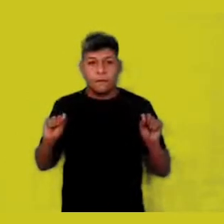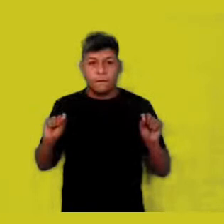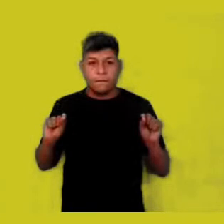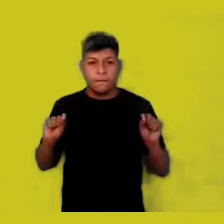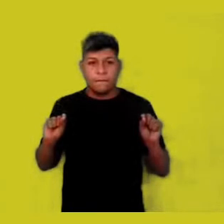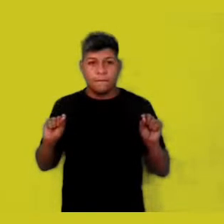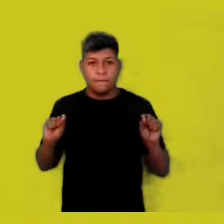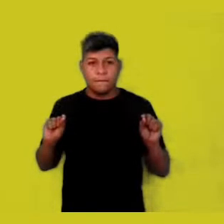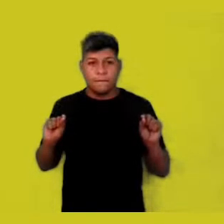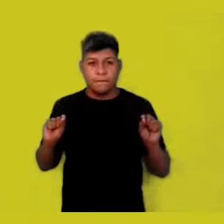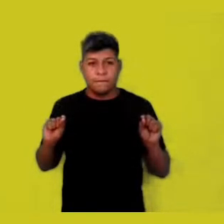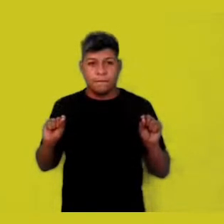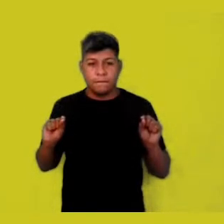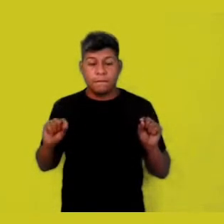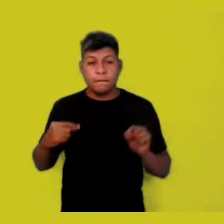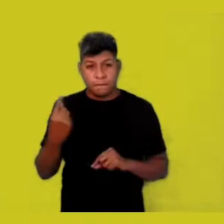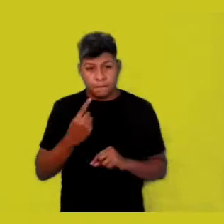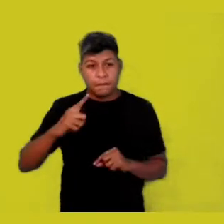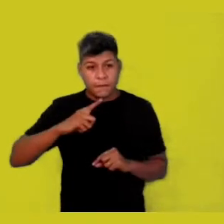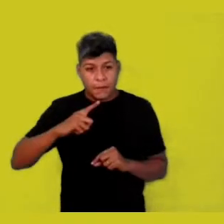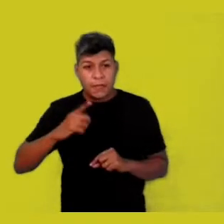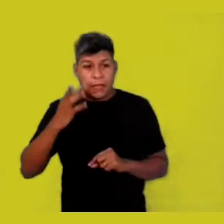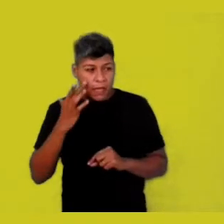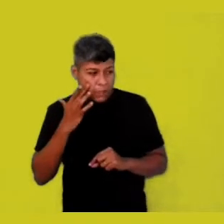If we set out to do that from the start,